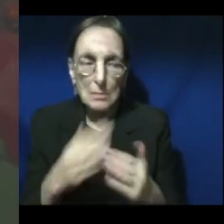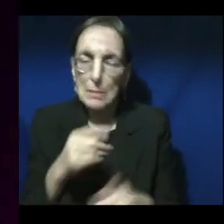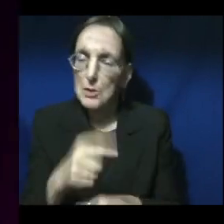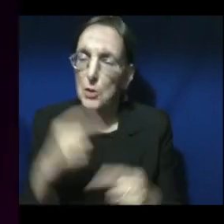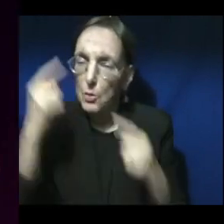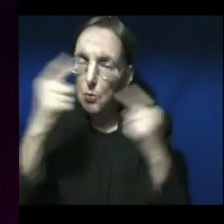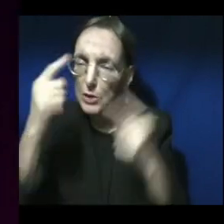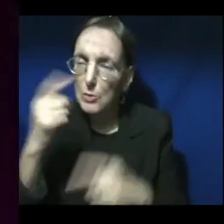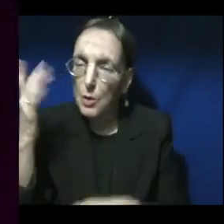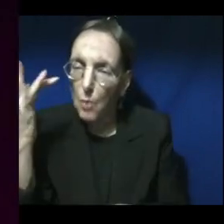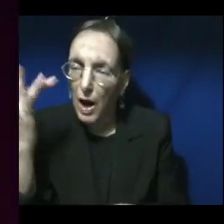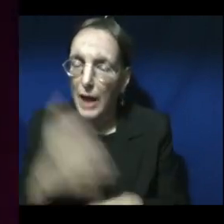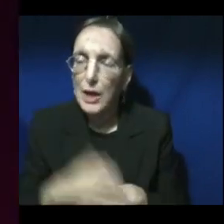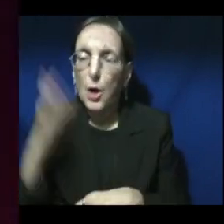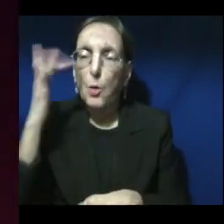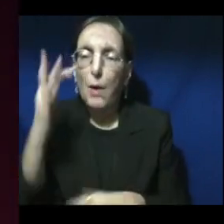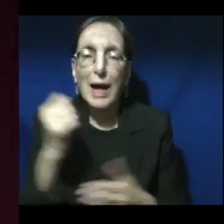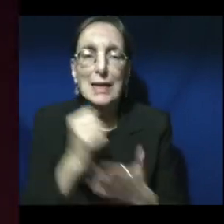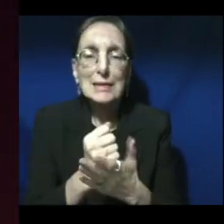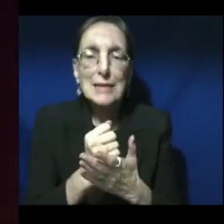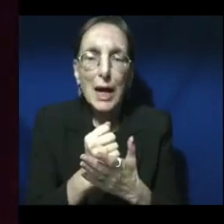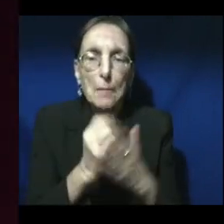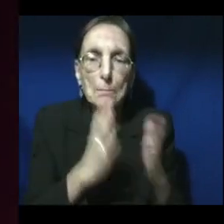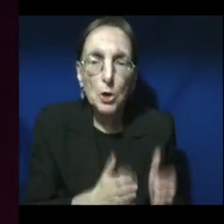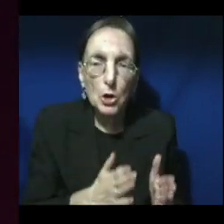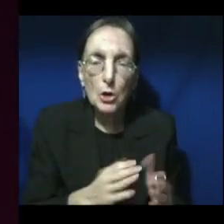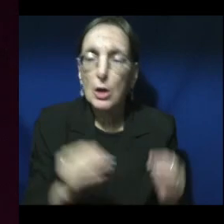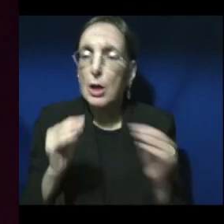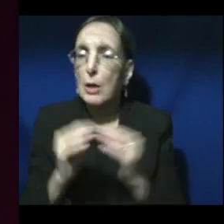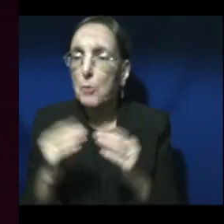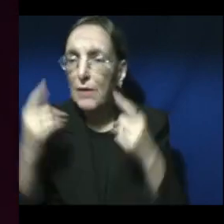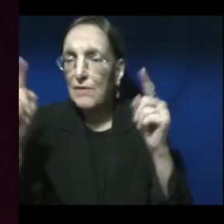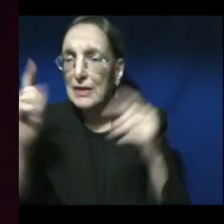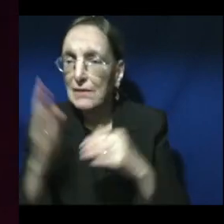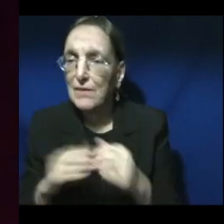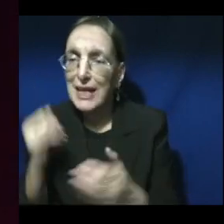more effective than help or voter more effective than vote? And it comes down to the difference